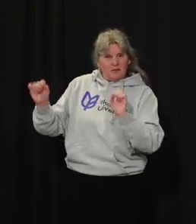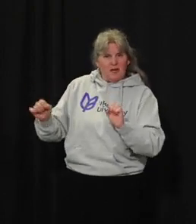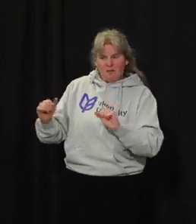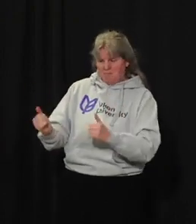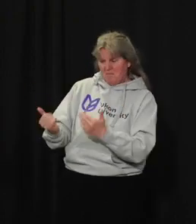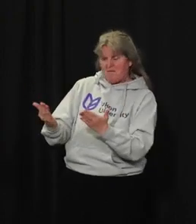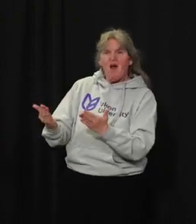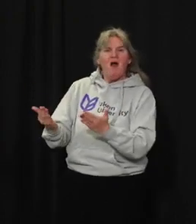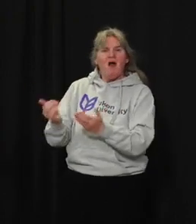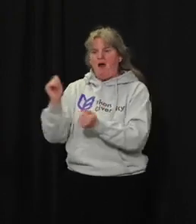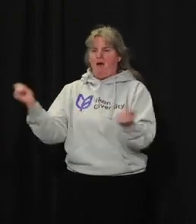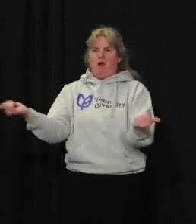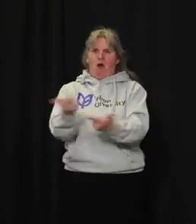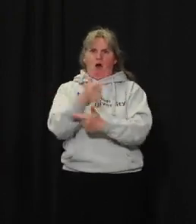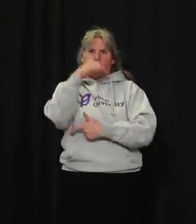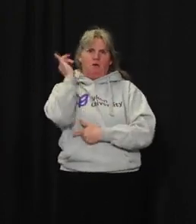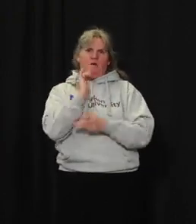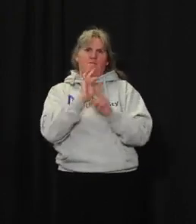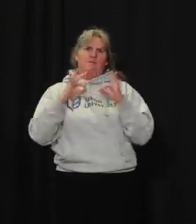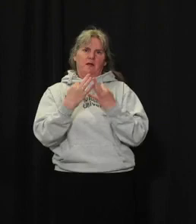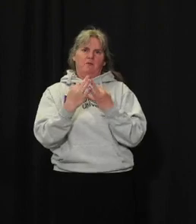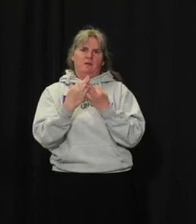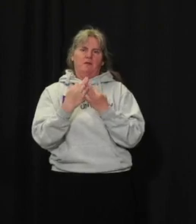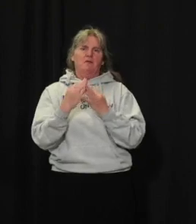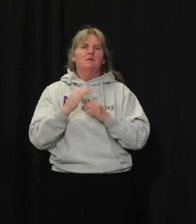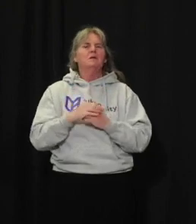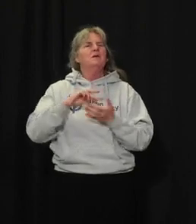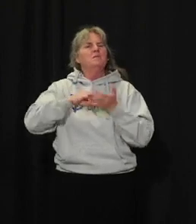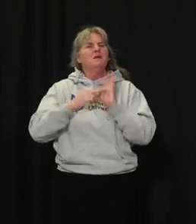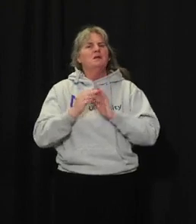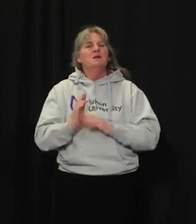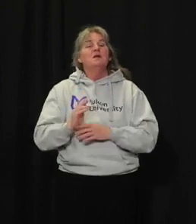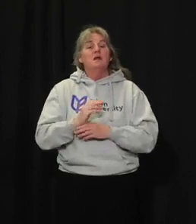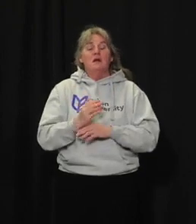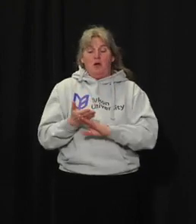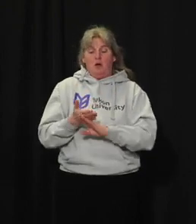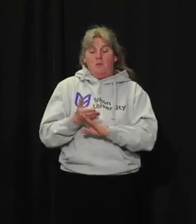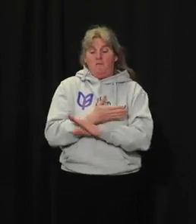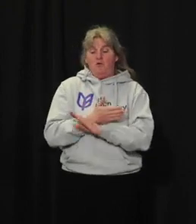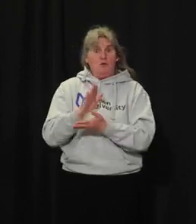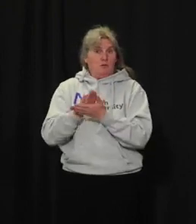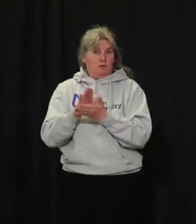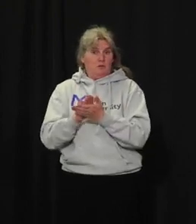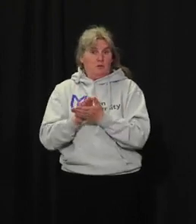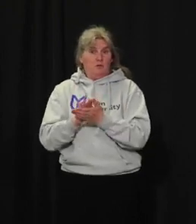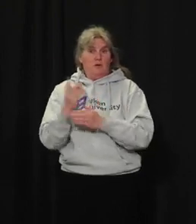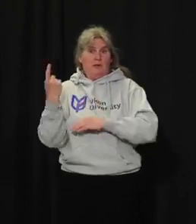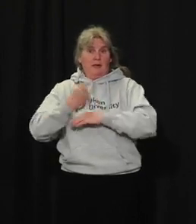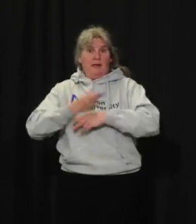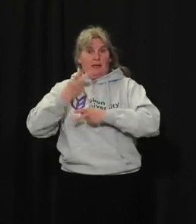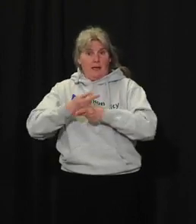childcare services can now be open to all Yukon families. This means preschool, daycare,